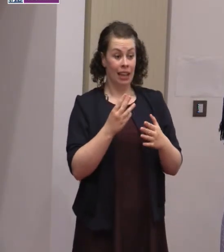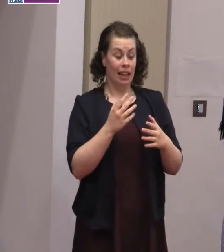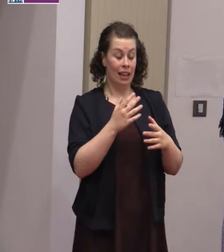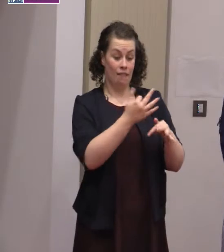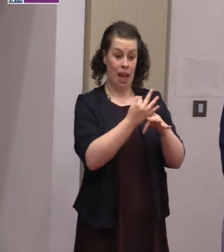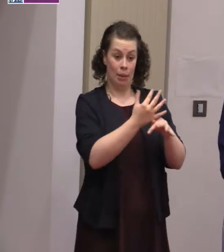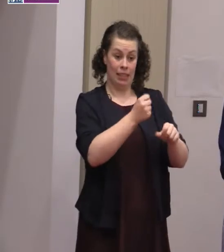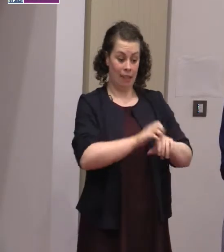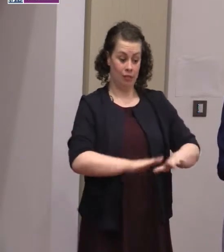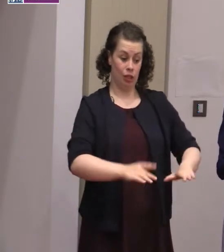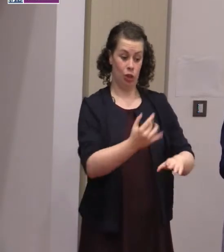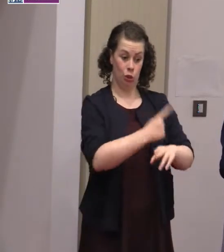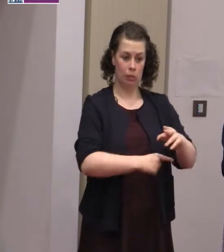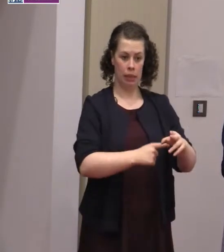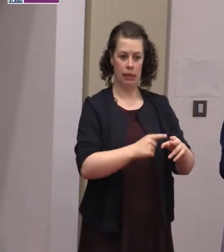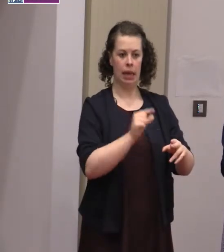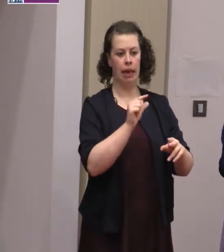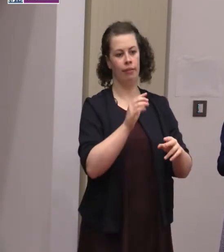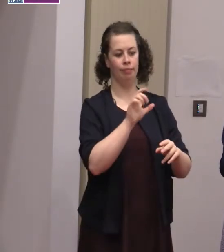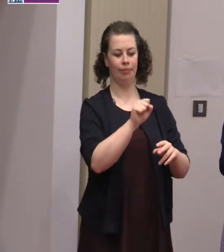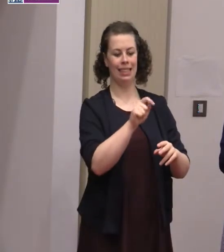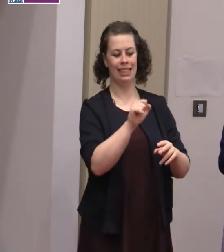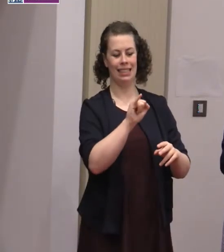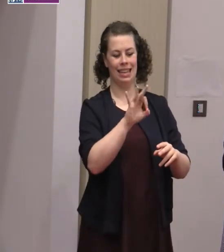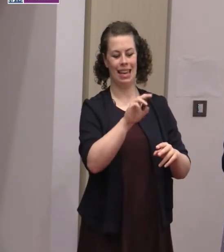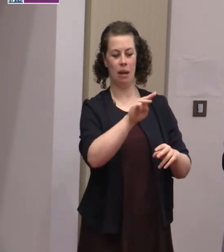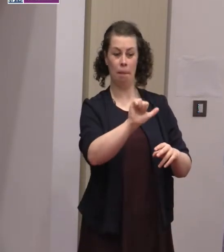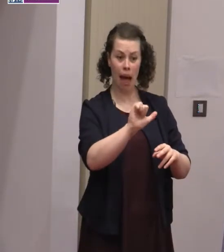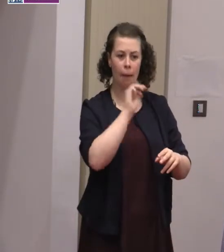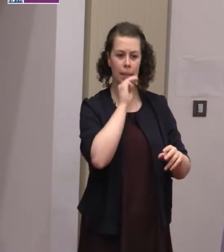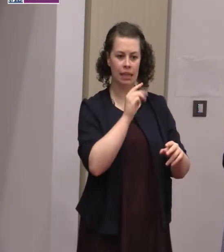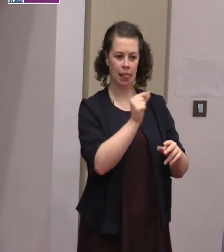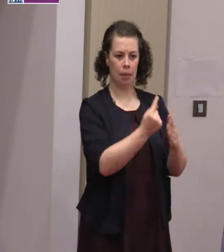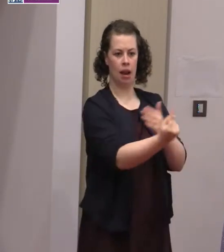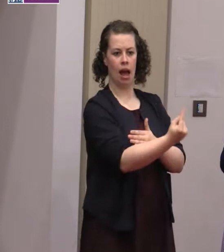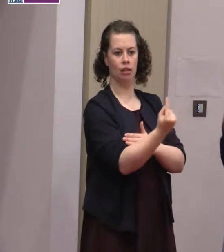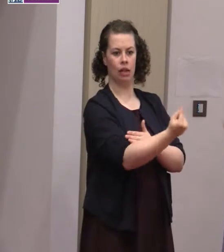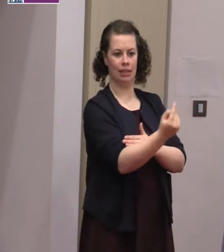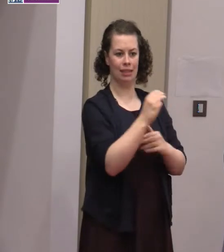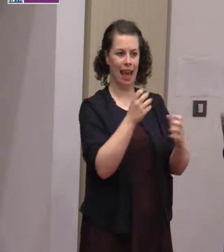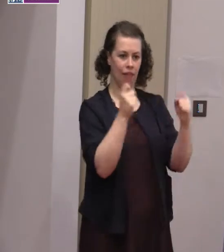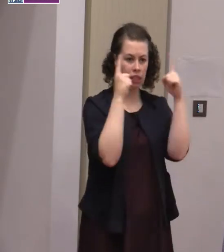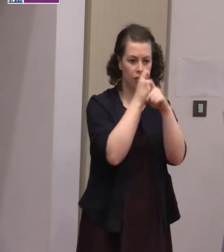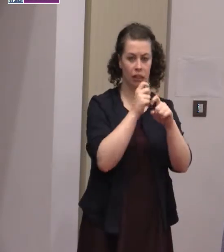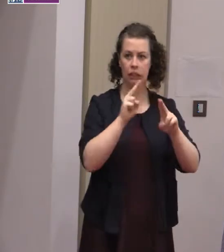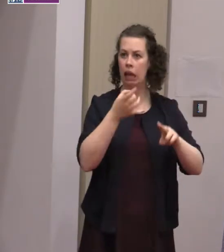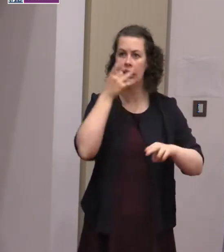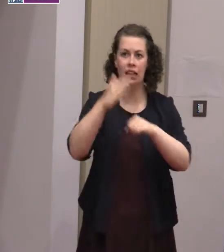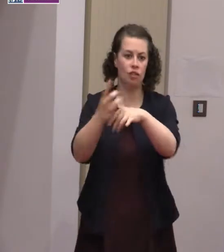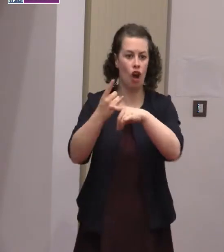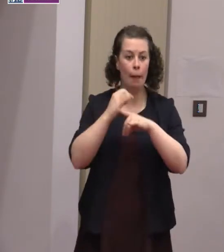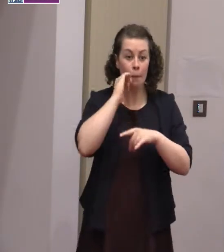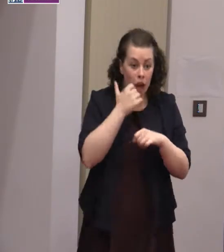where families may have difficulties as a result of the stigma that is around disability.